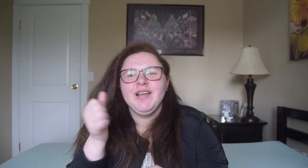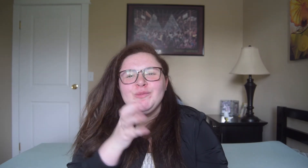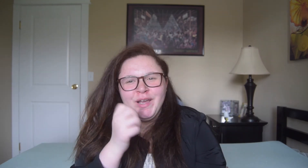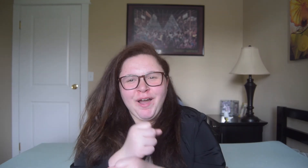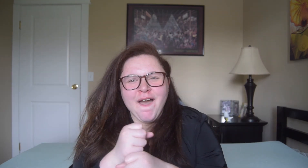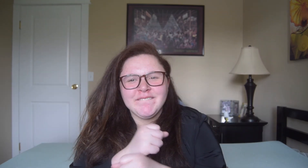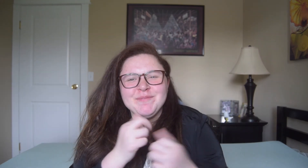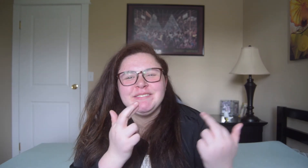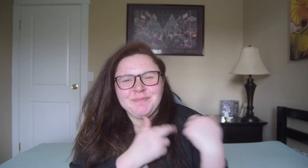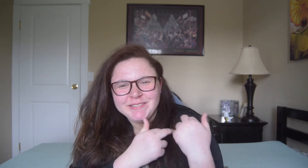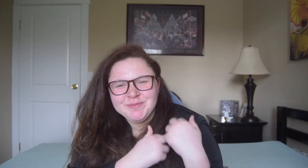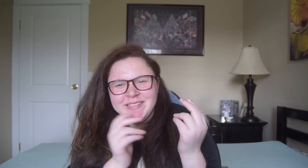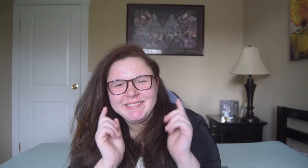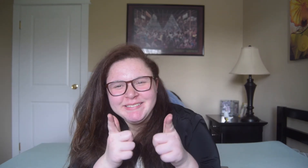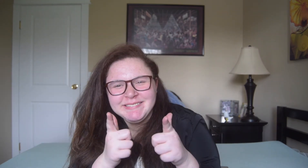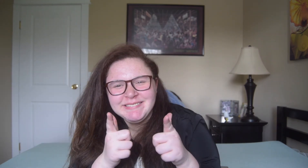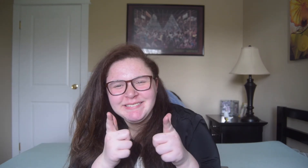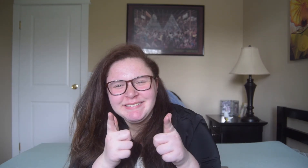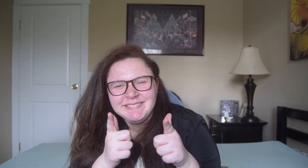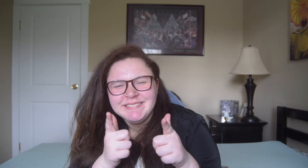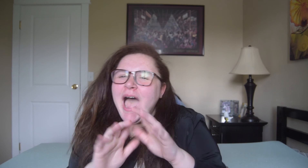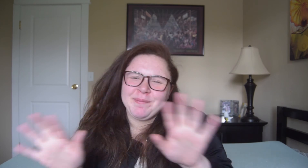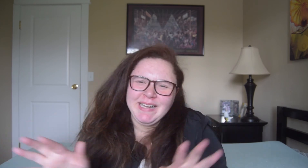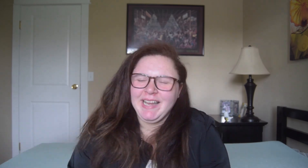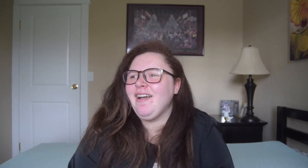"Drink coffee responsibly" I'm kidding